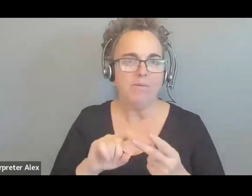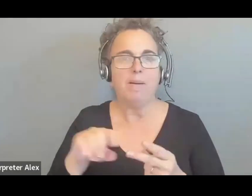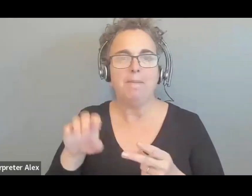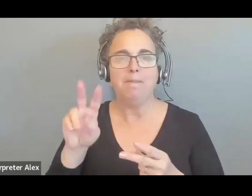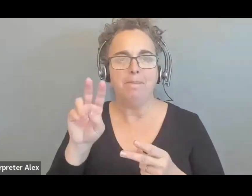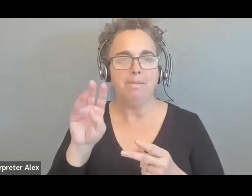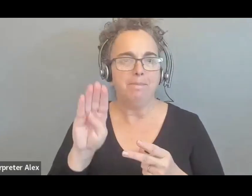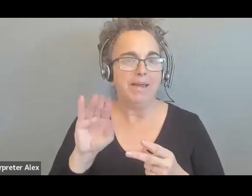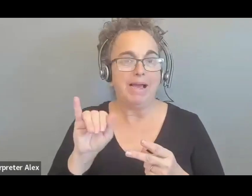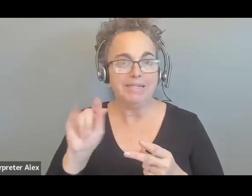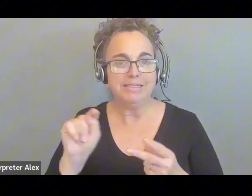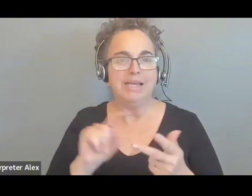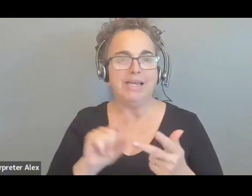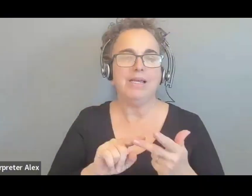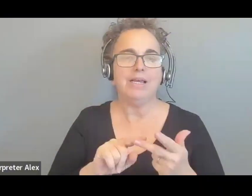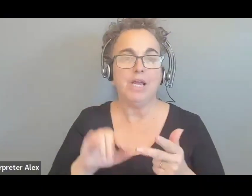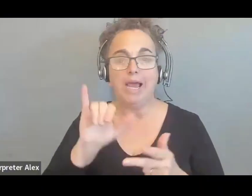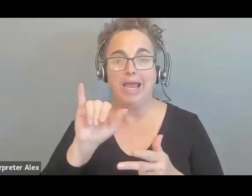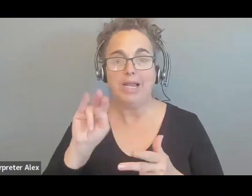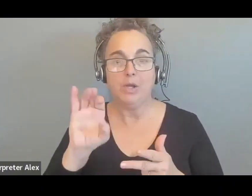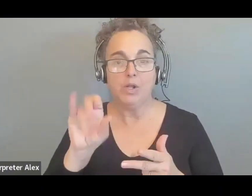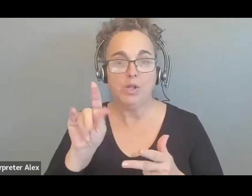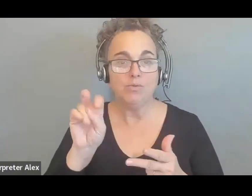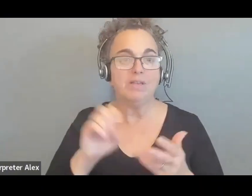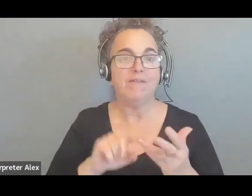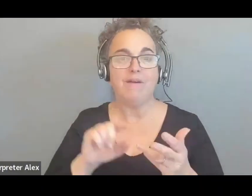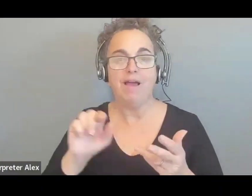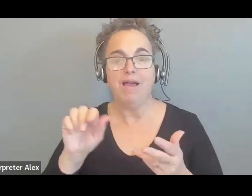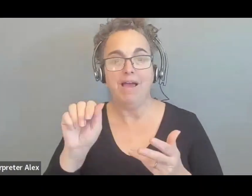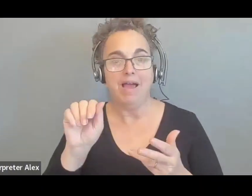or Aira, I've learned a lot about the power of innovation